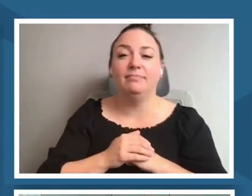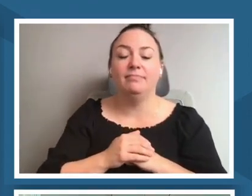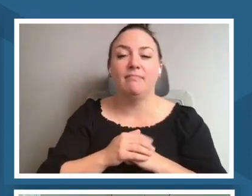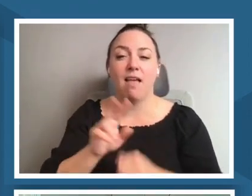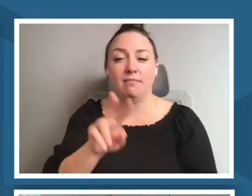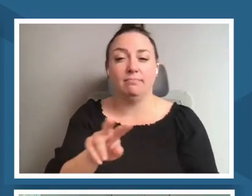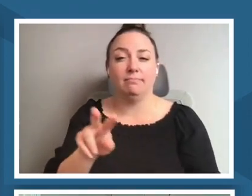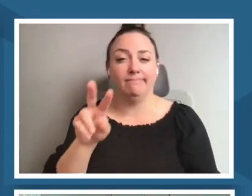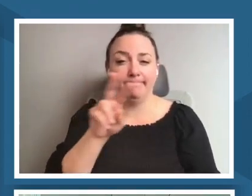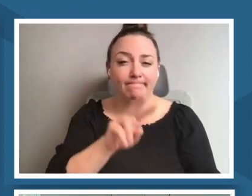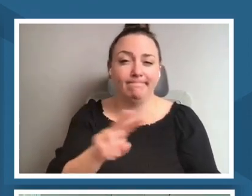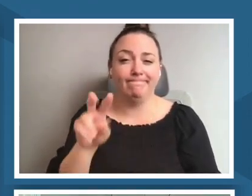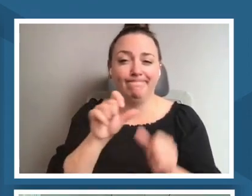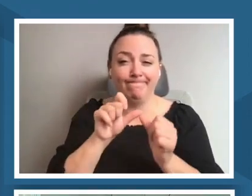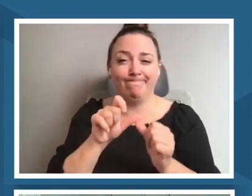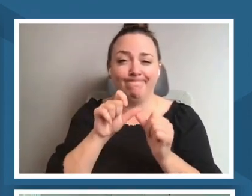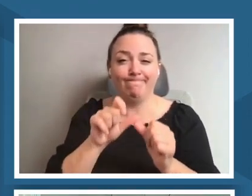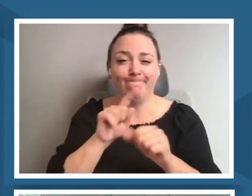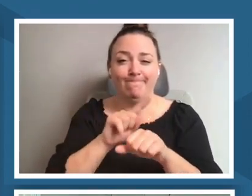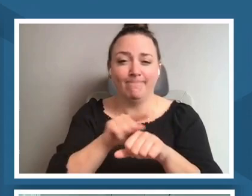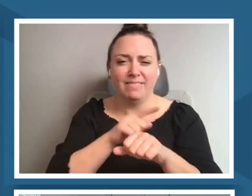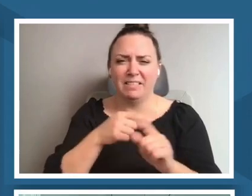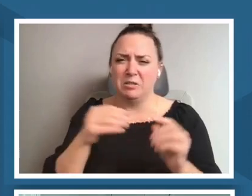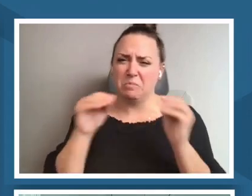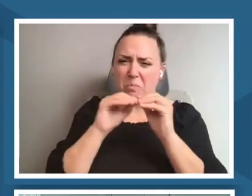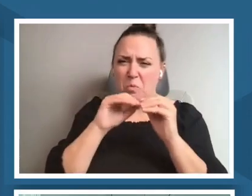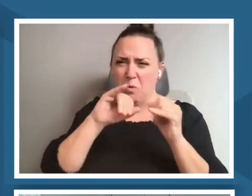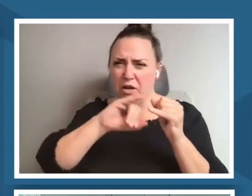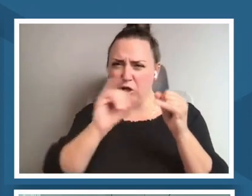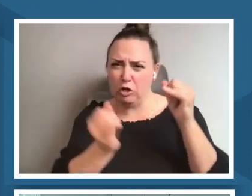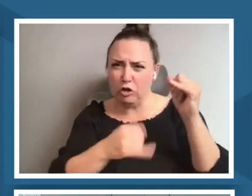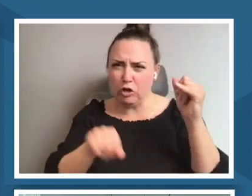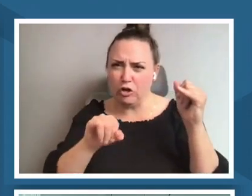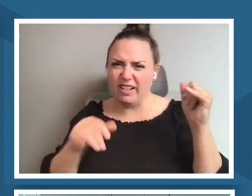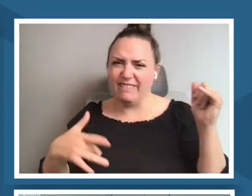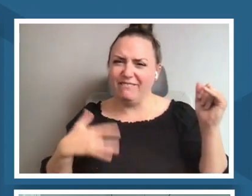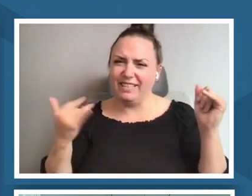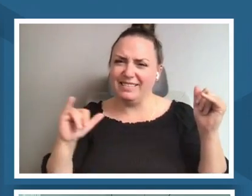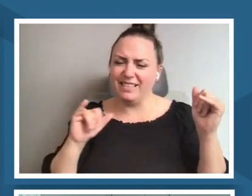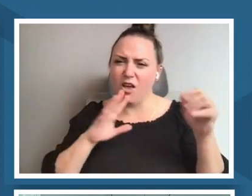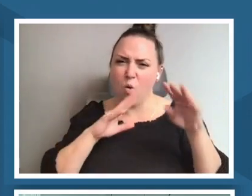more this curl feels kind of like an